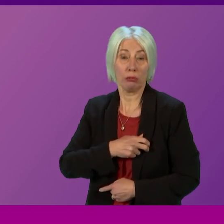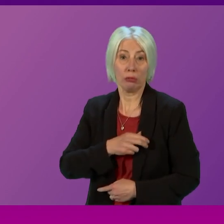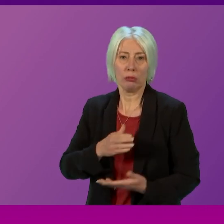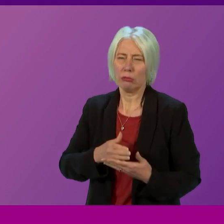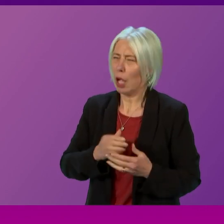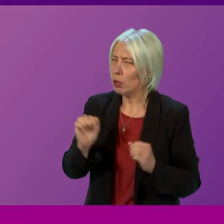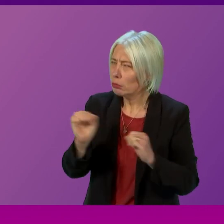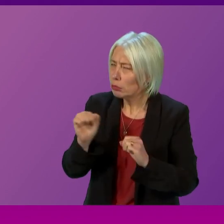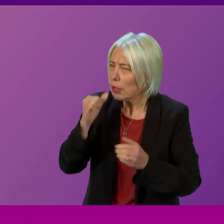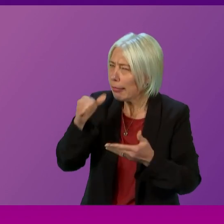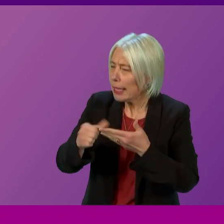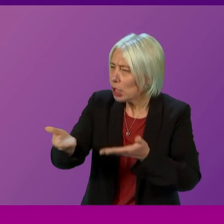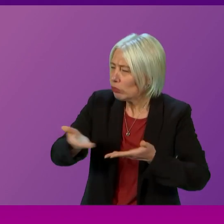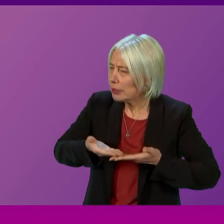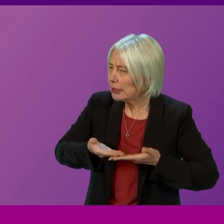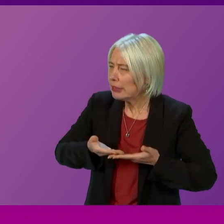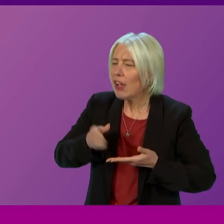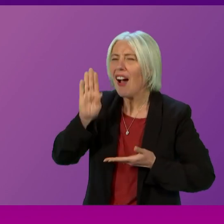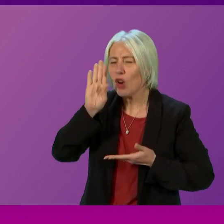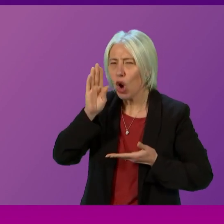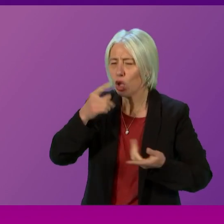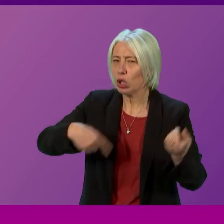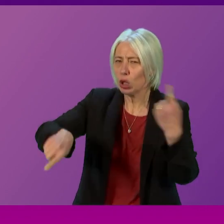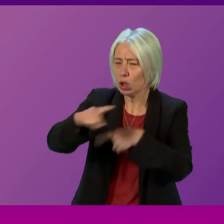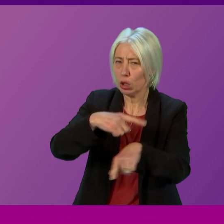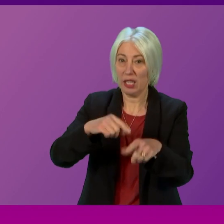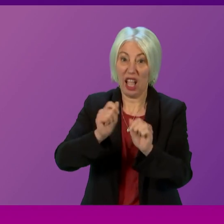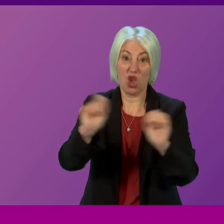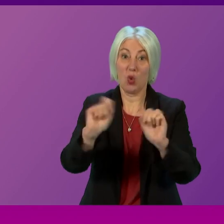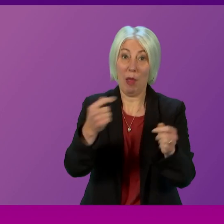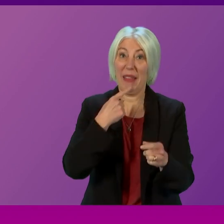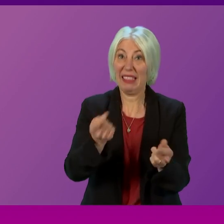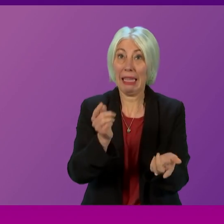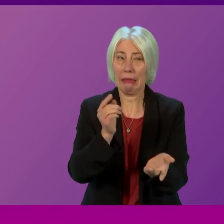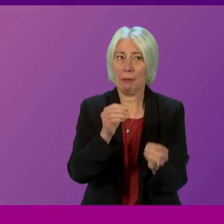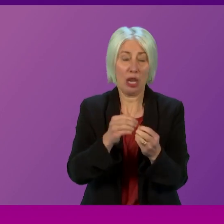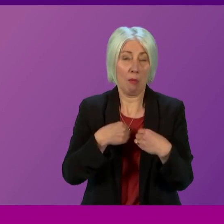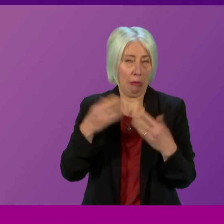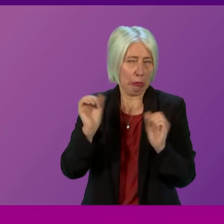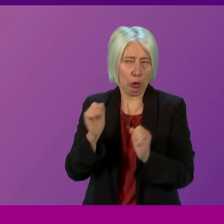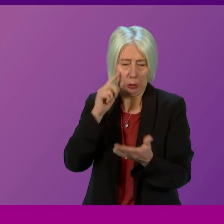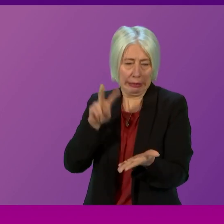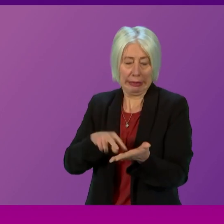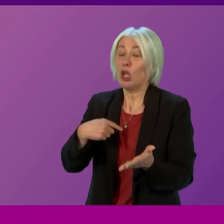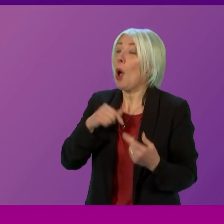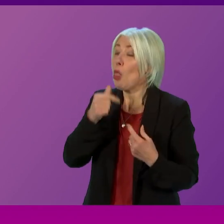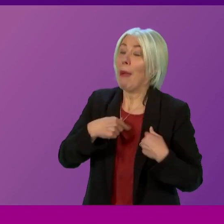yet received the letter that Katy Clark refers to—I have seen it talked about in the media. Although the matter is not within my responsibility—it is a reserved matter—I